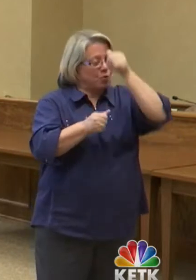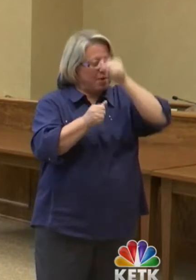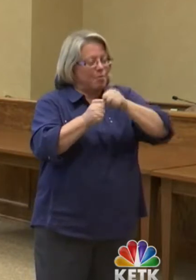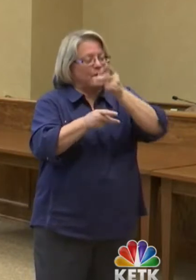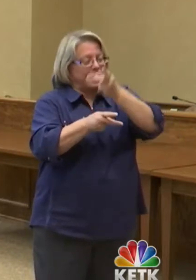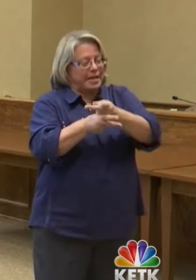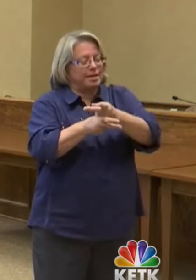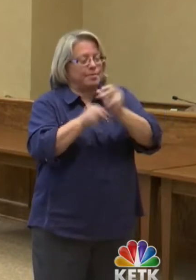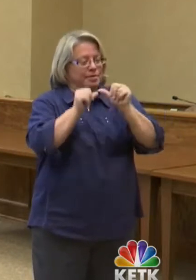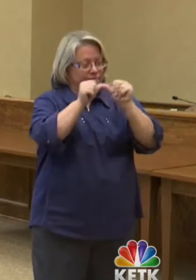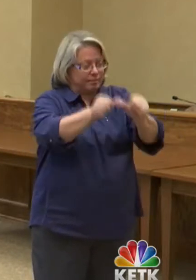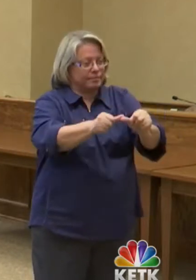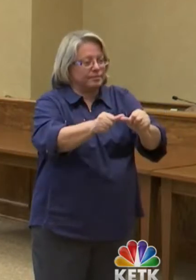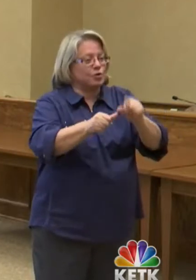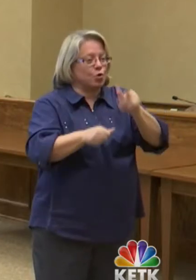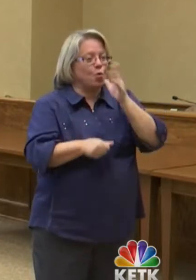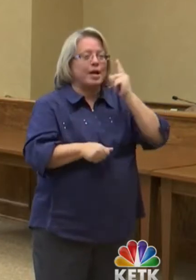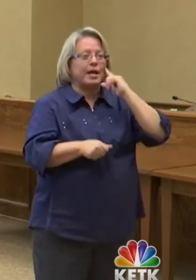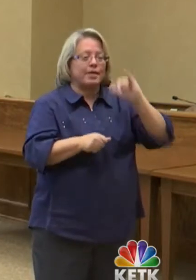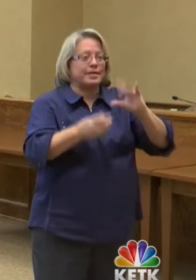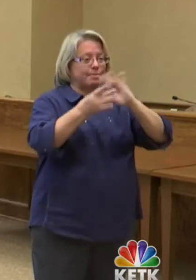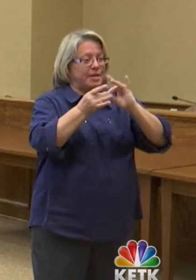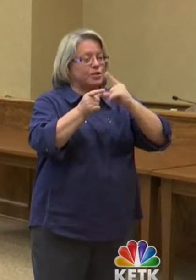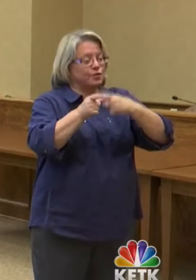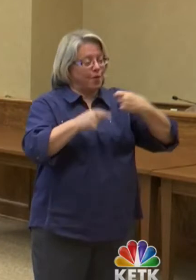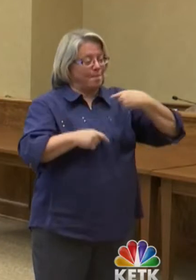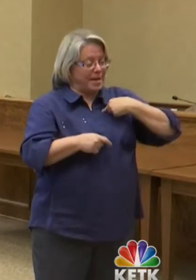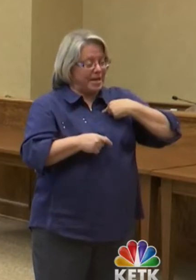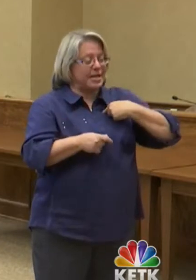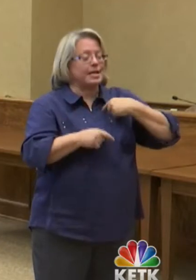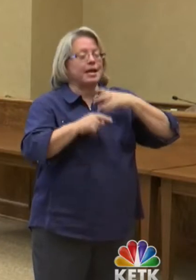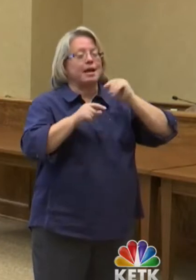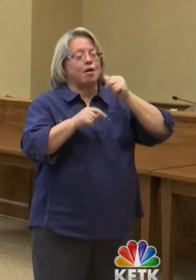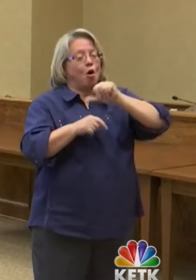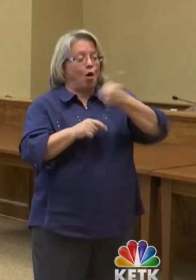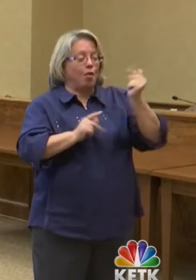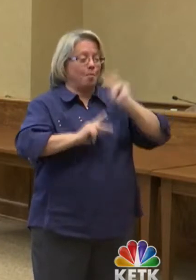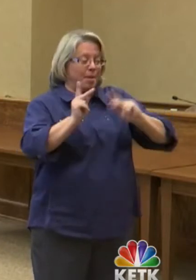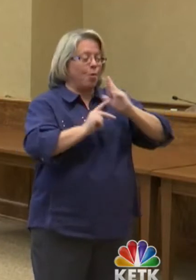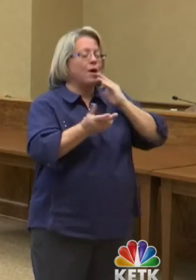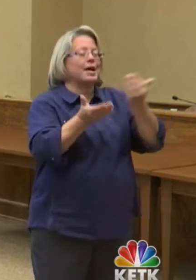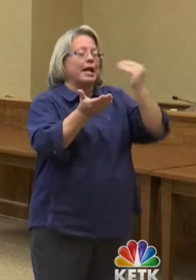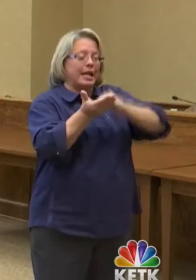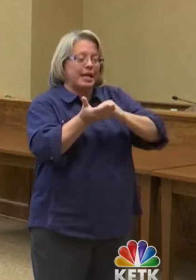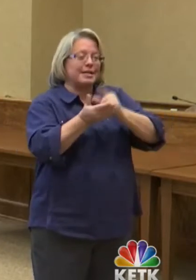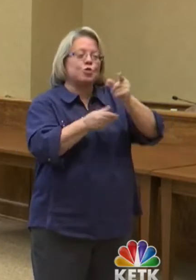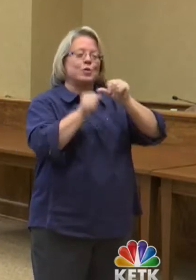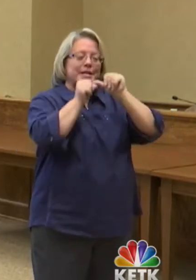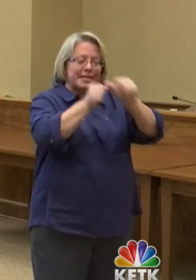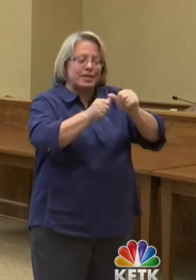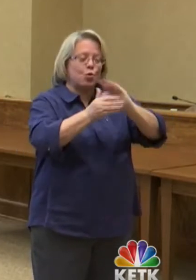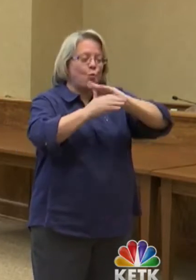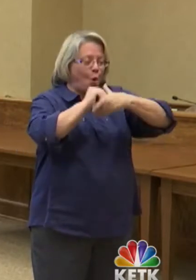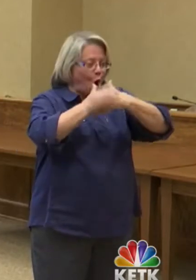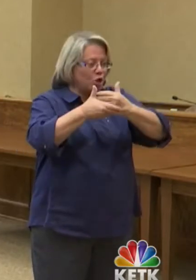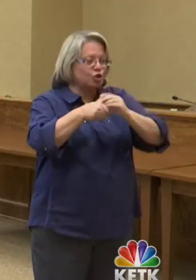FORWARD PROGRESS WE HAVE MADE TODAY WILL BE OF LITTLE CONSEQUENCE. THESE HEALTHY CHOICES BE THE